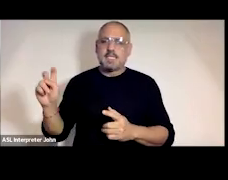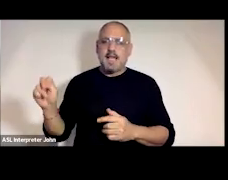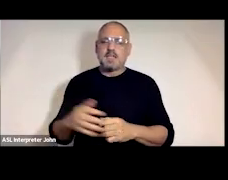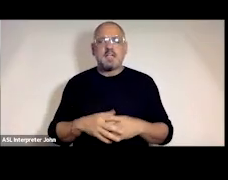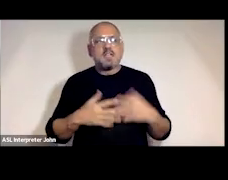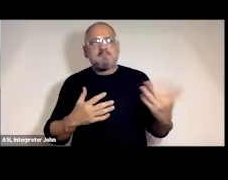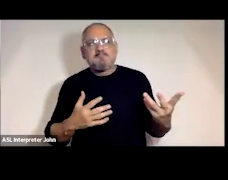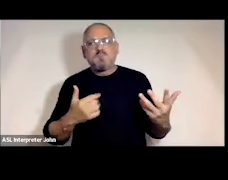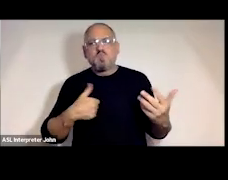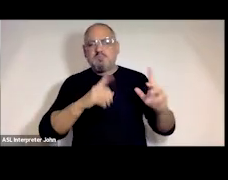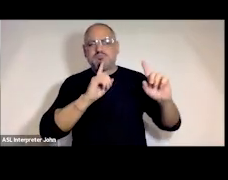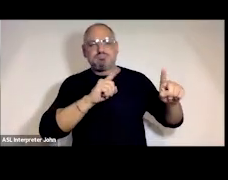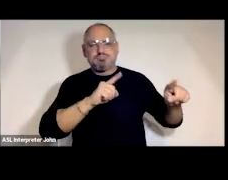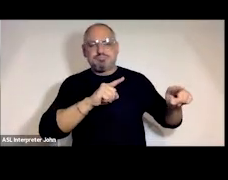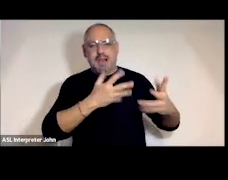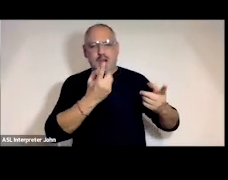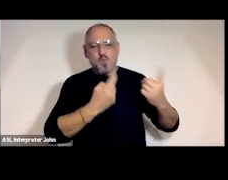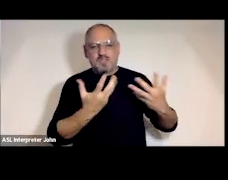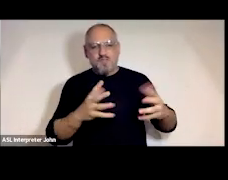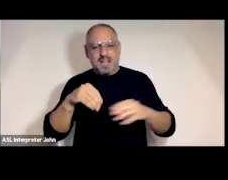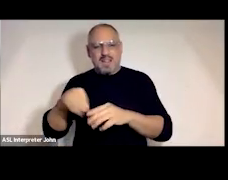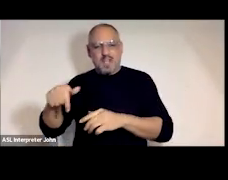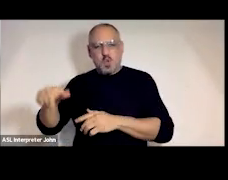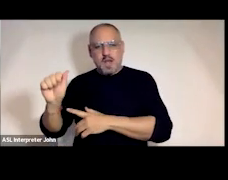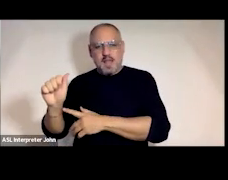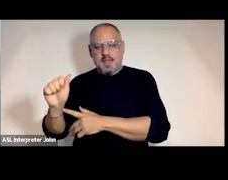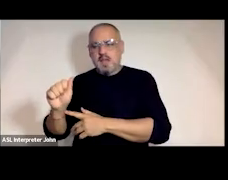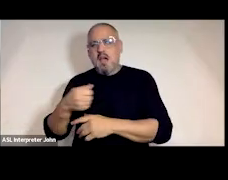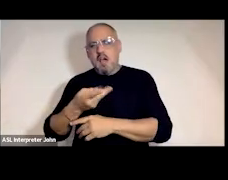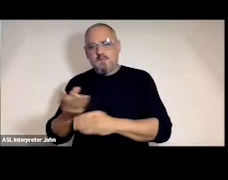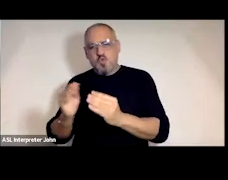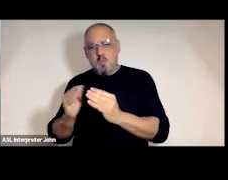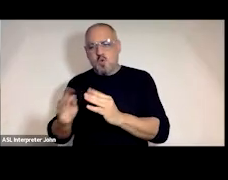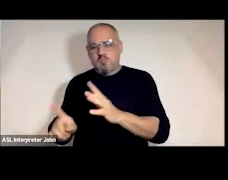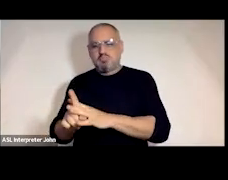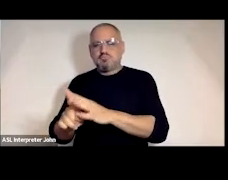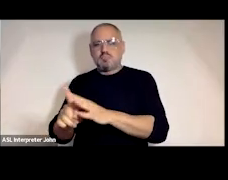[Dan] We have answered a lot of questions in the Q&A, and there have been a few more that have come in.